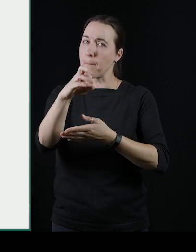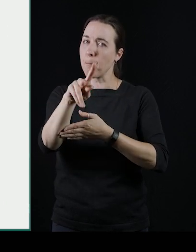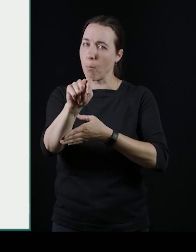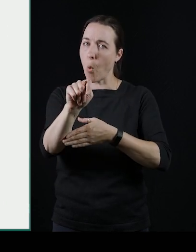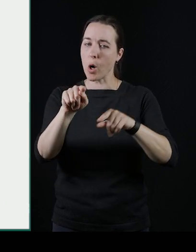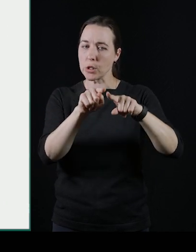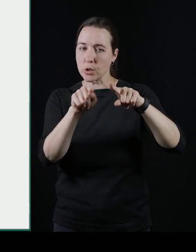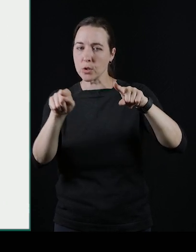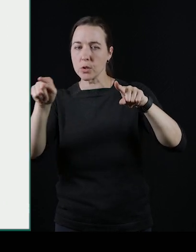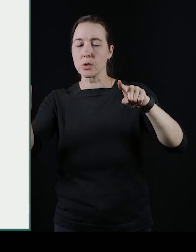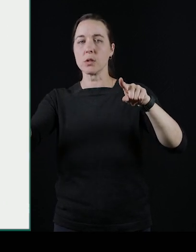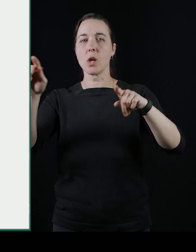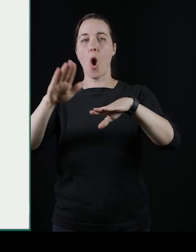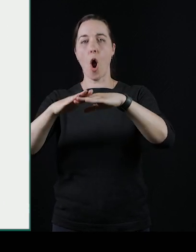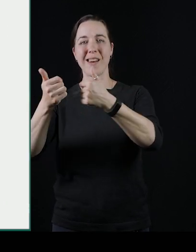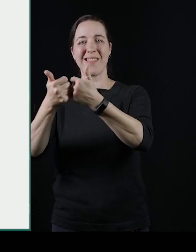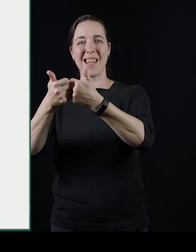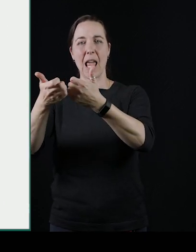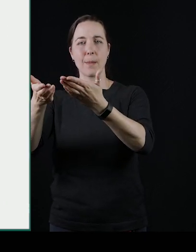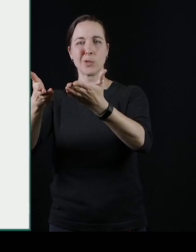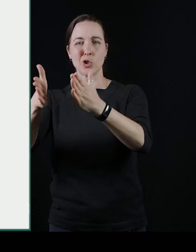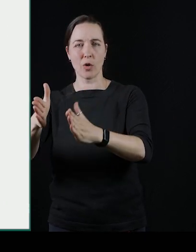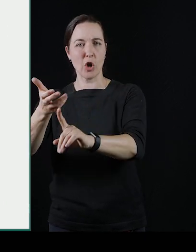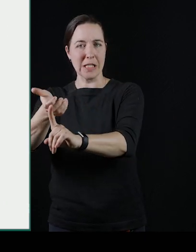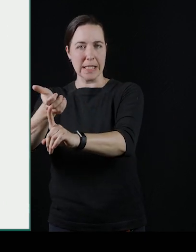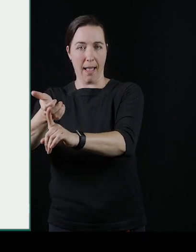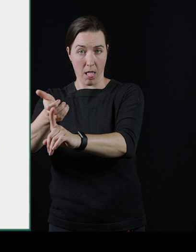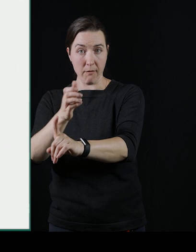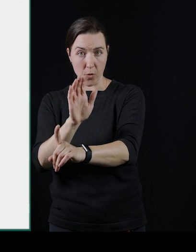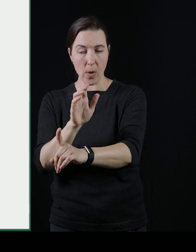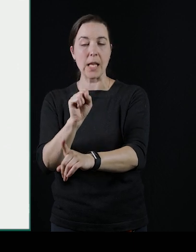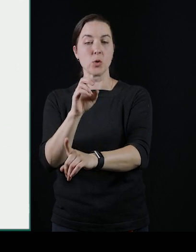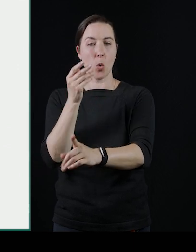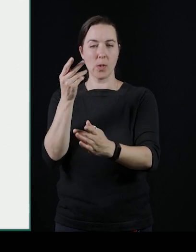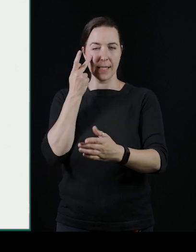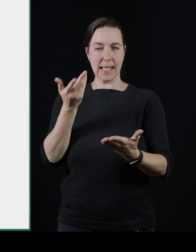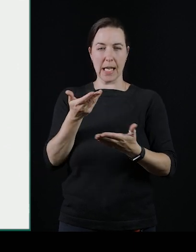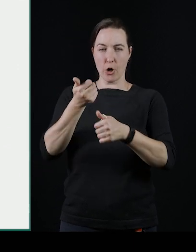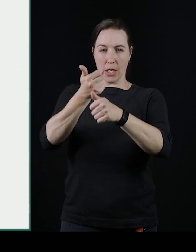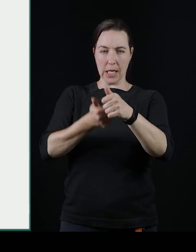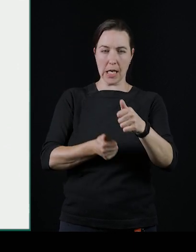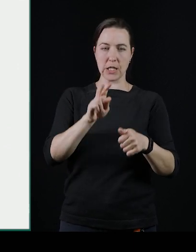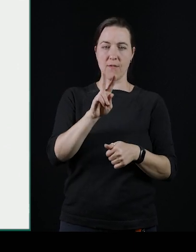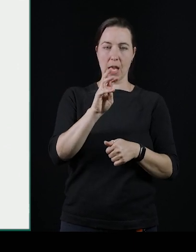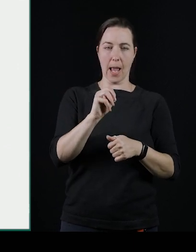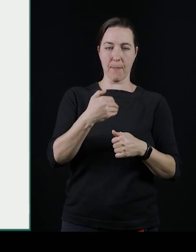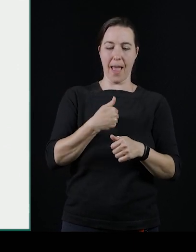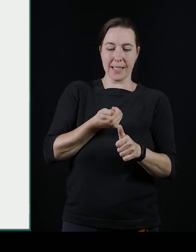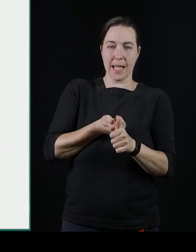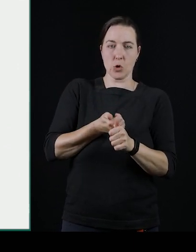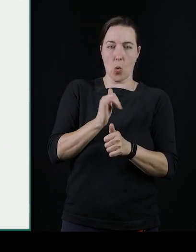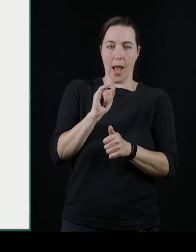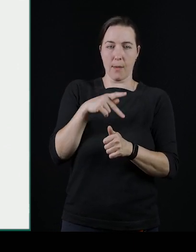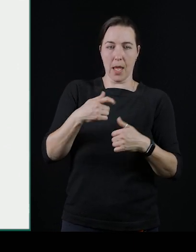with ports on the game server, the game server itself, right? So you see here, its container has its own IP address.